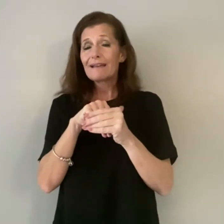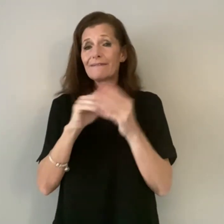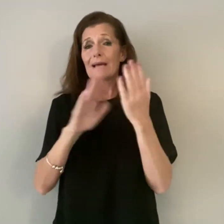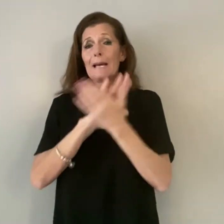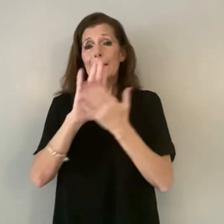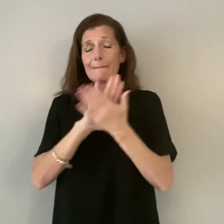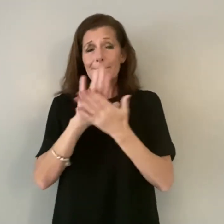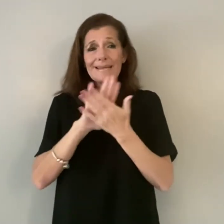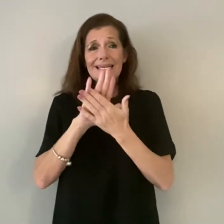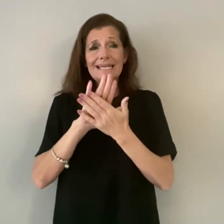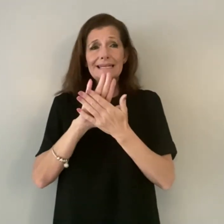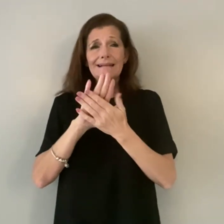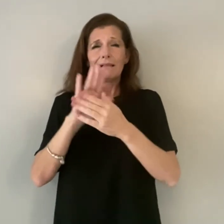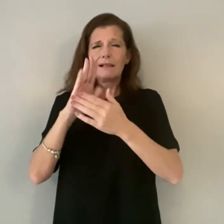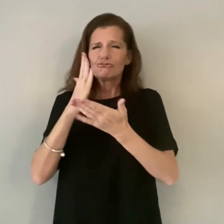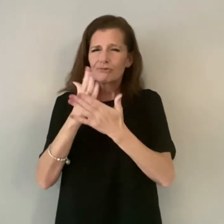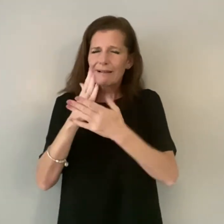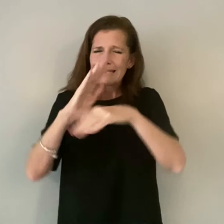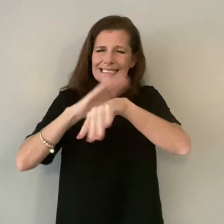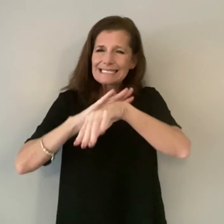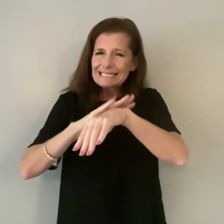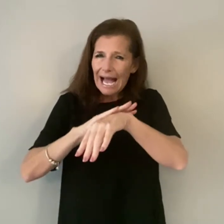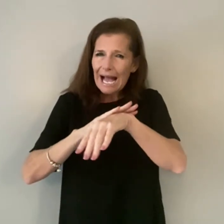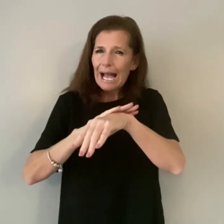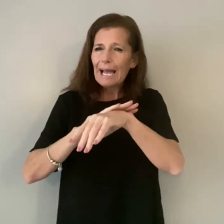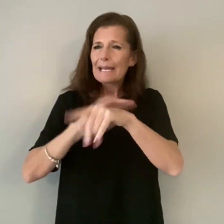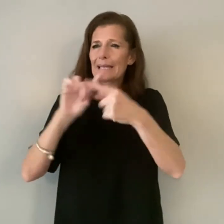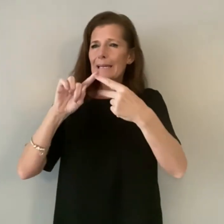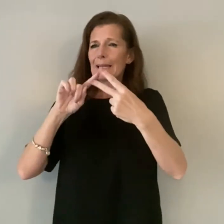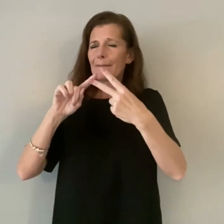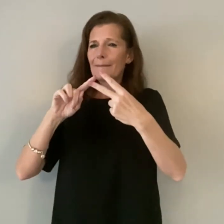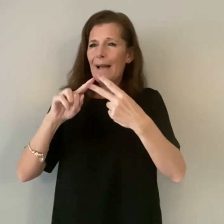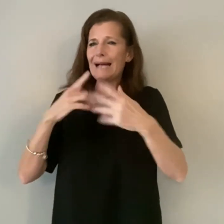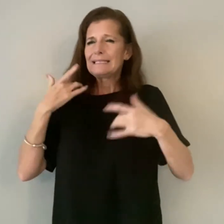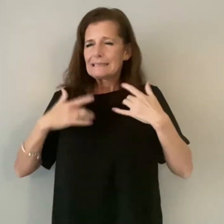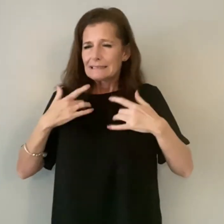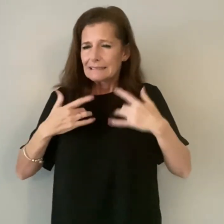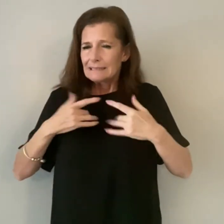I think real time and energy is needed and should be set.